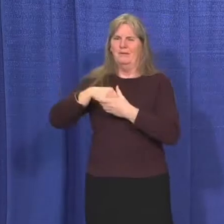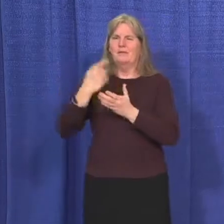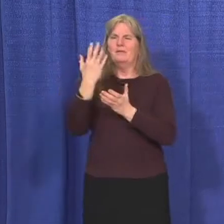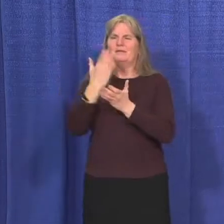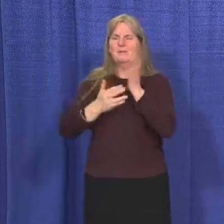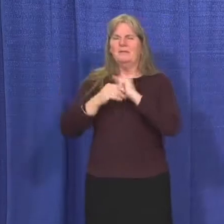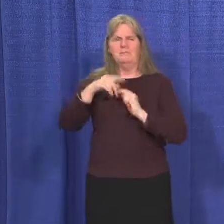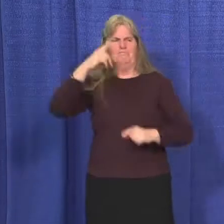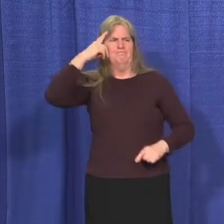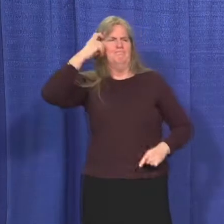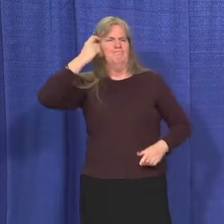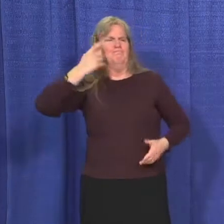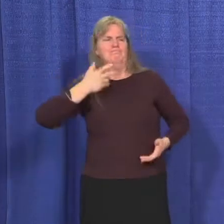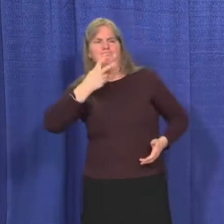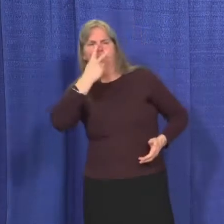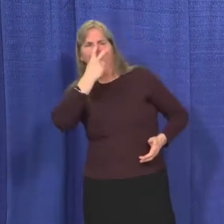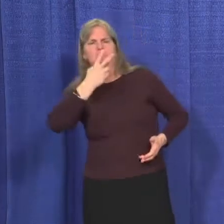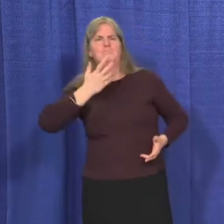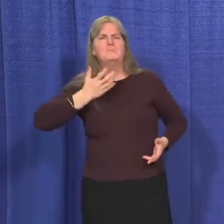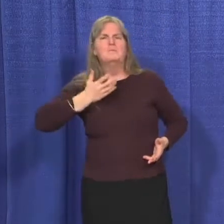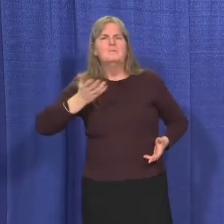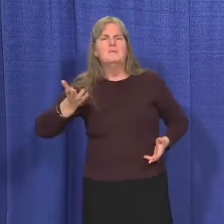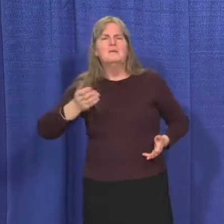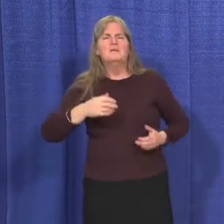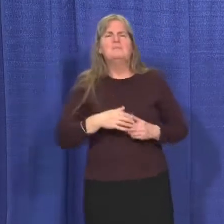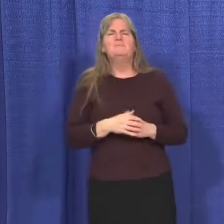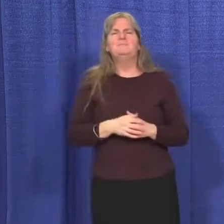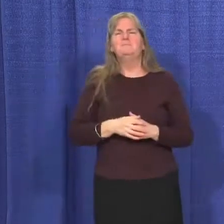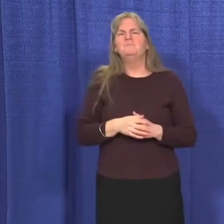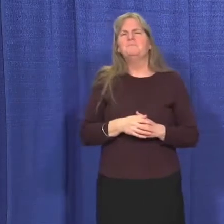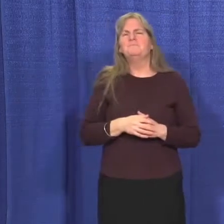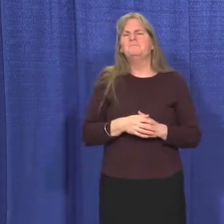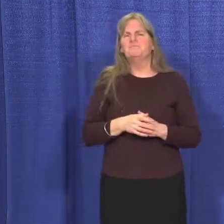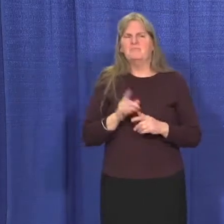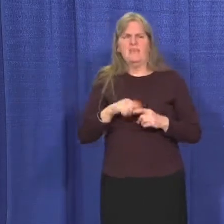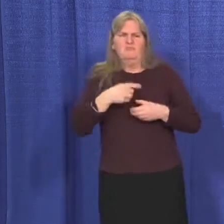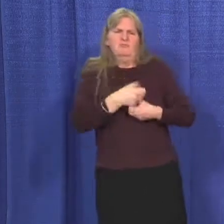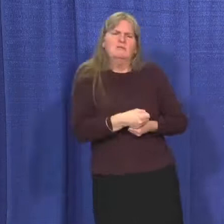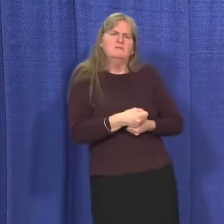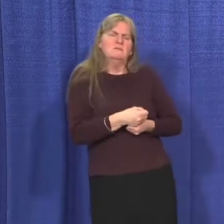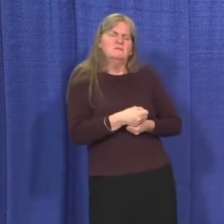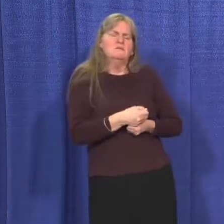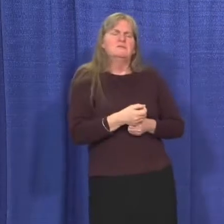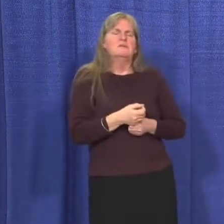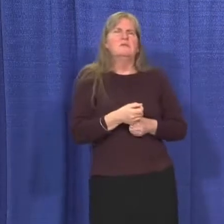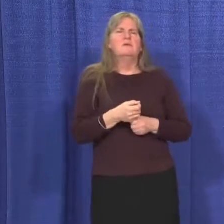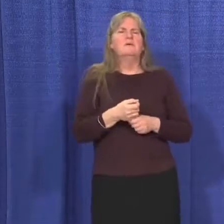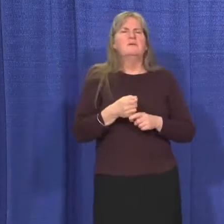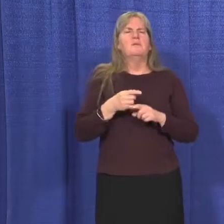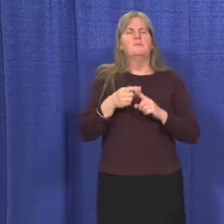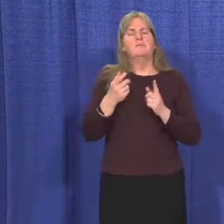some peoples scepticism, and distrust.